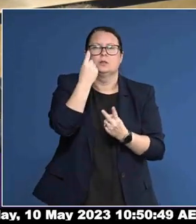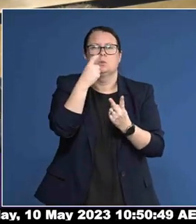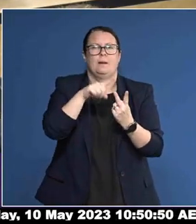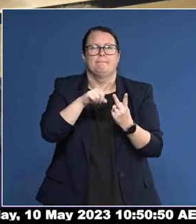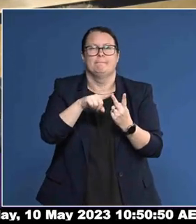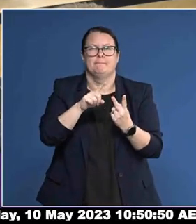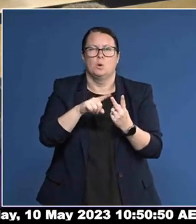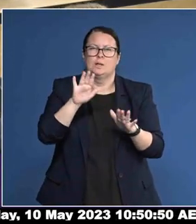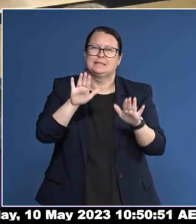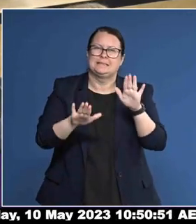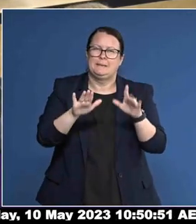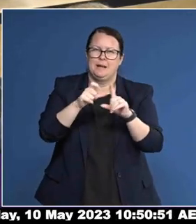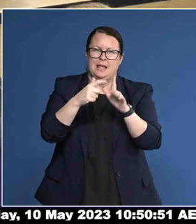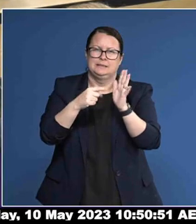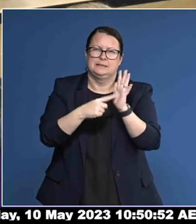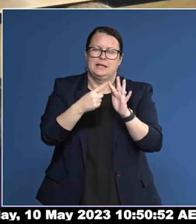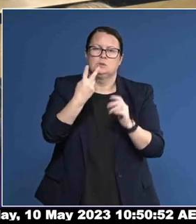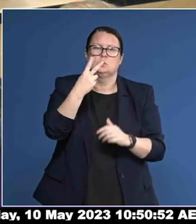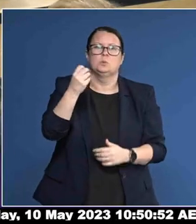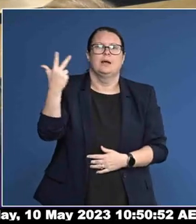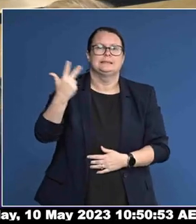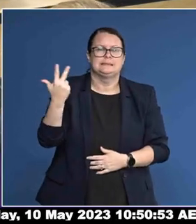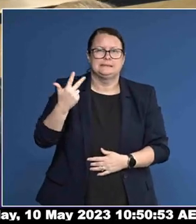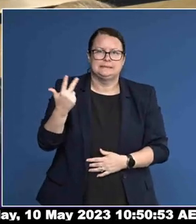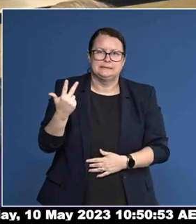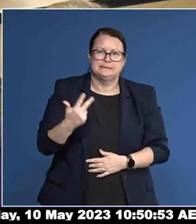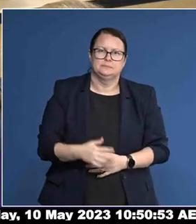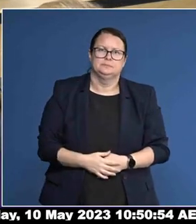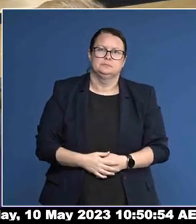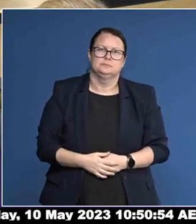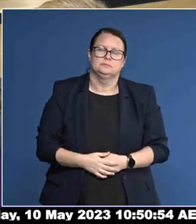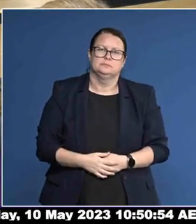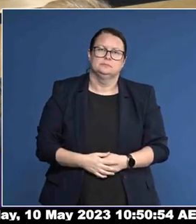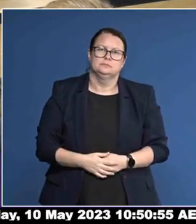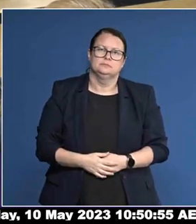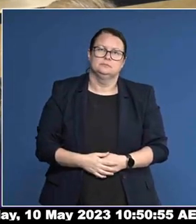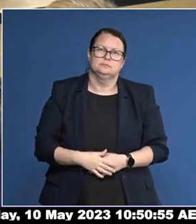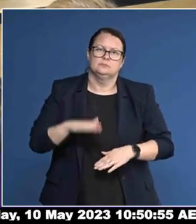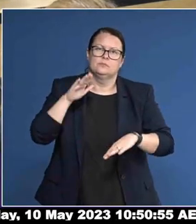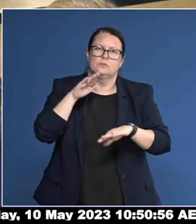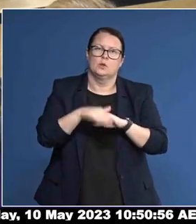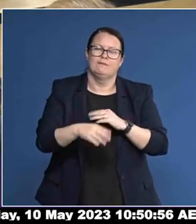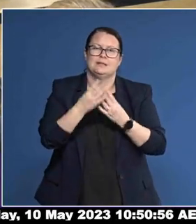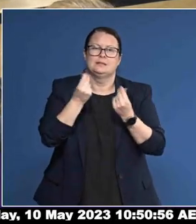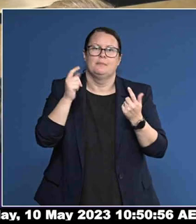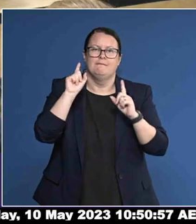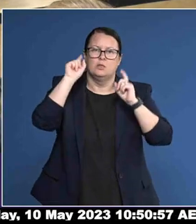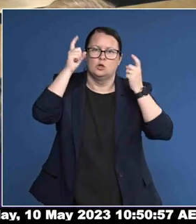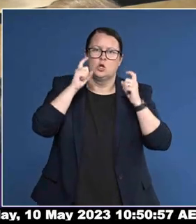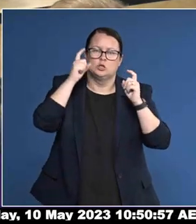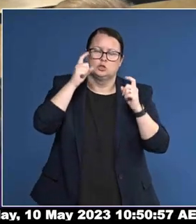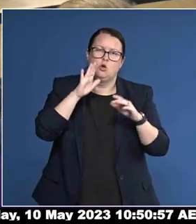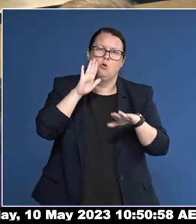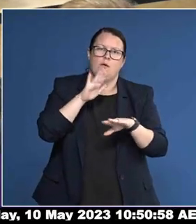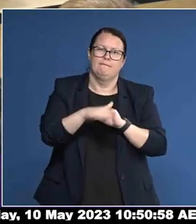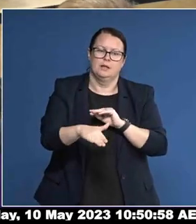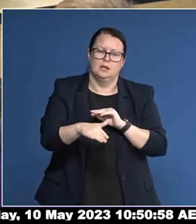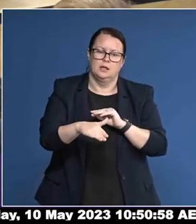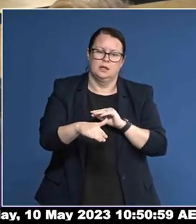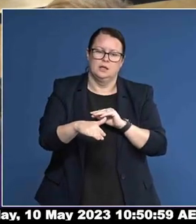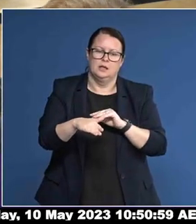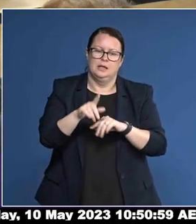similar date in 2018 in relation to some of the concerns about the neglect issues and